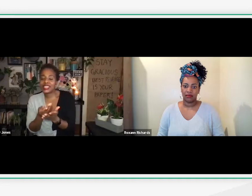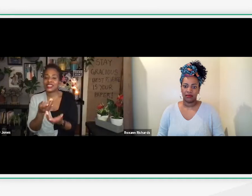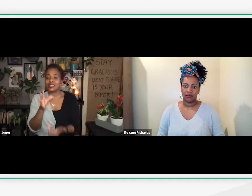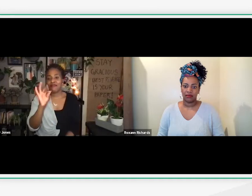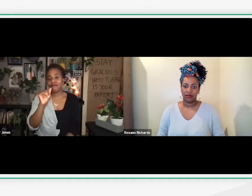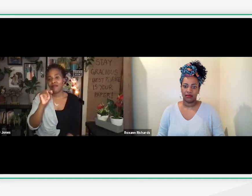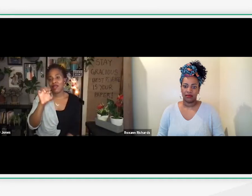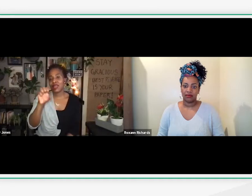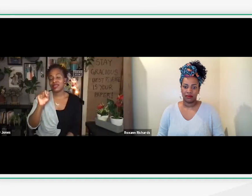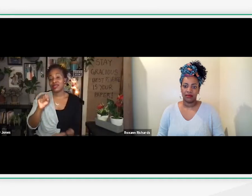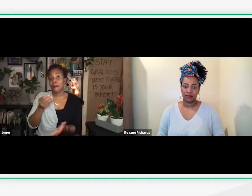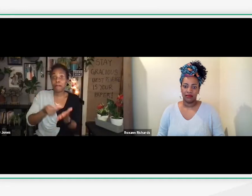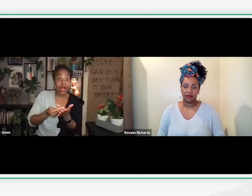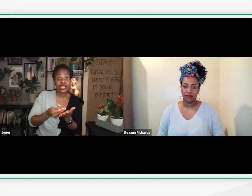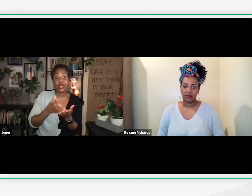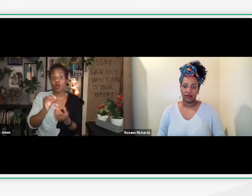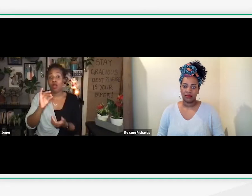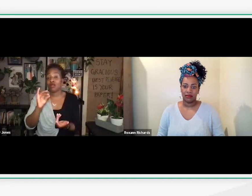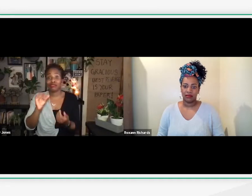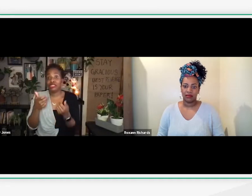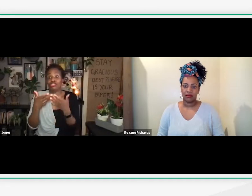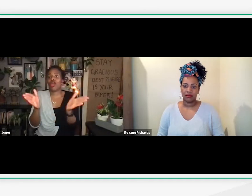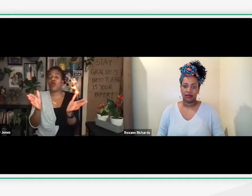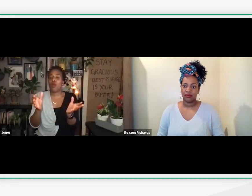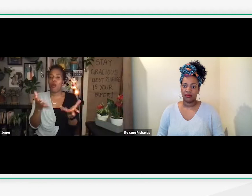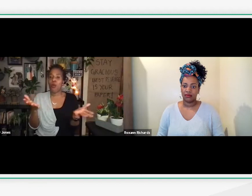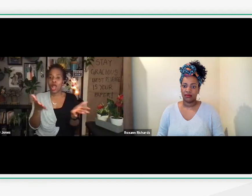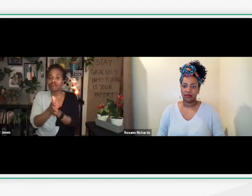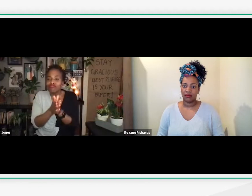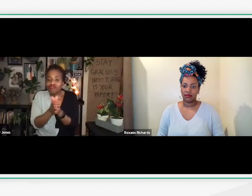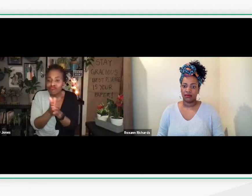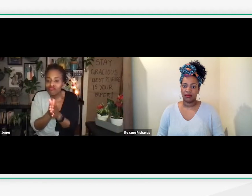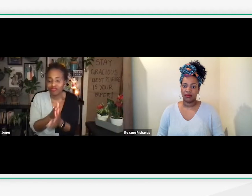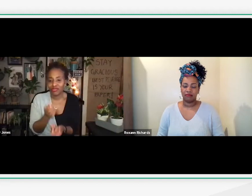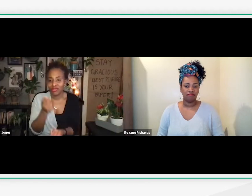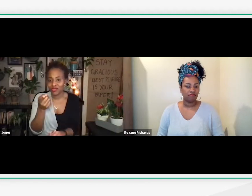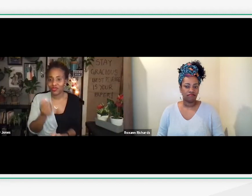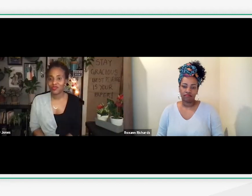How is it that you got motivated to learn about finances, or money in general? Like, what